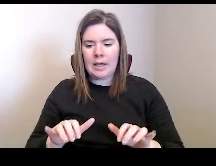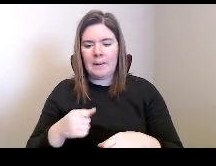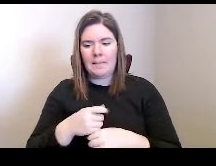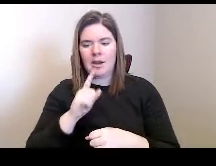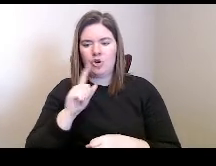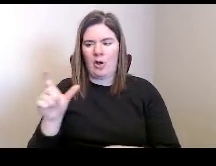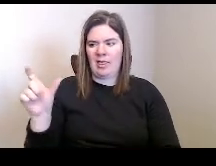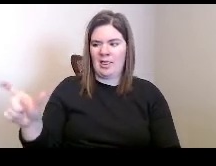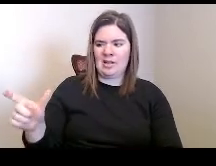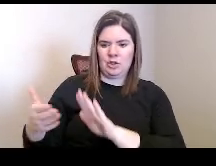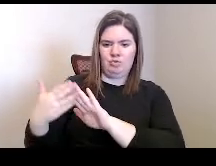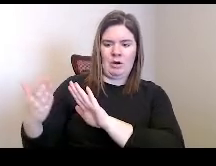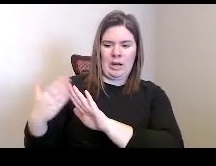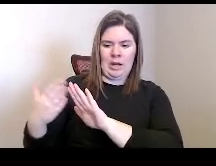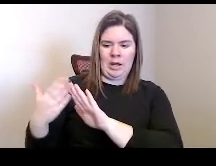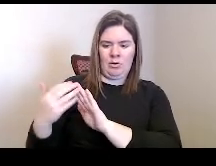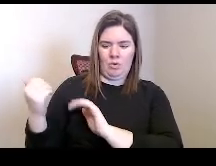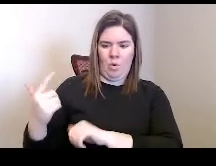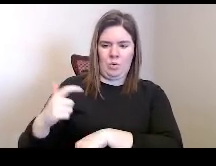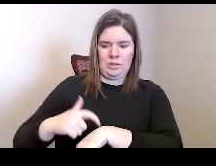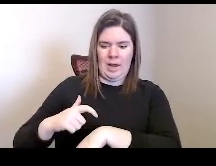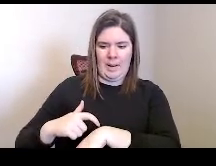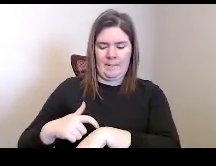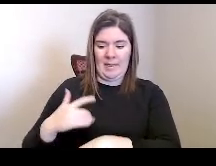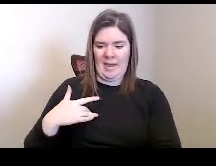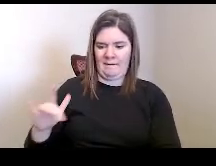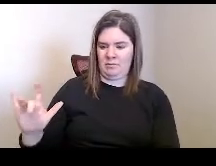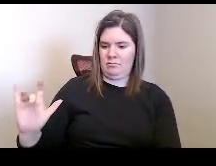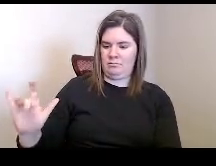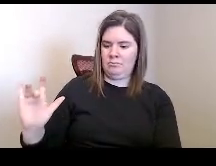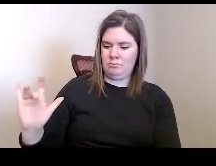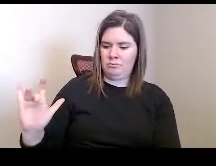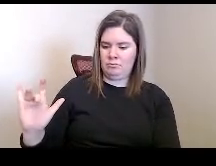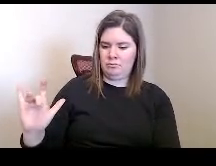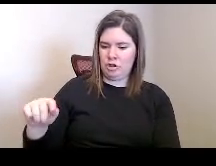And they have a checkbox in this accessibility pane that you can check to turn that on.